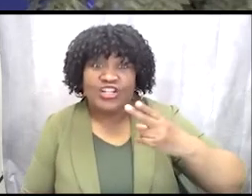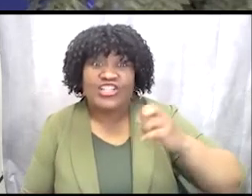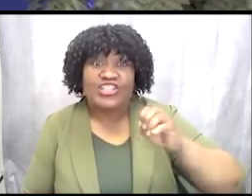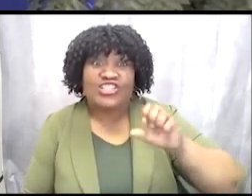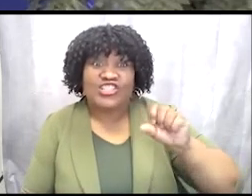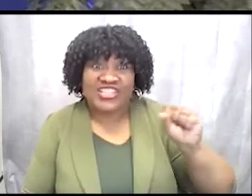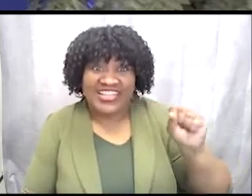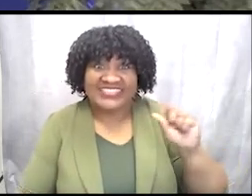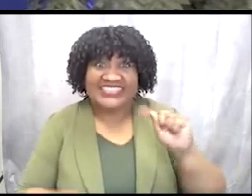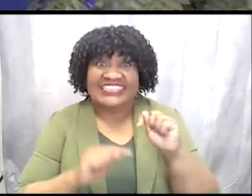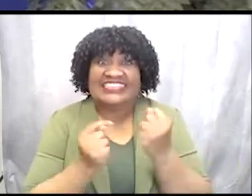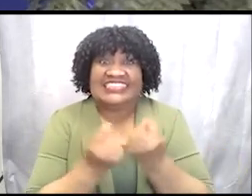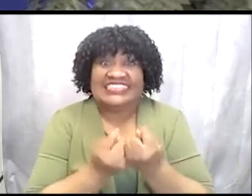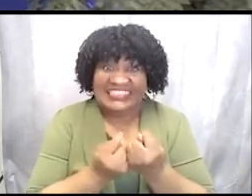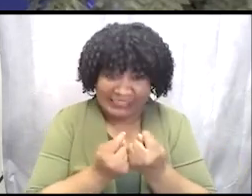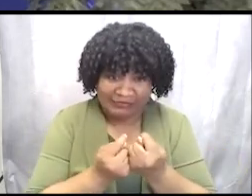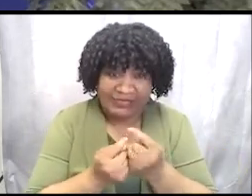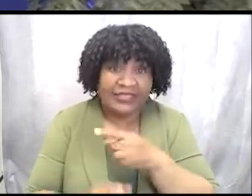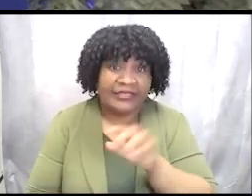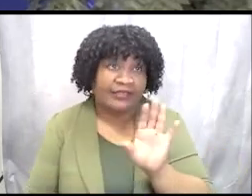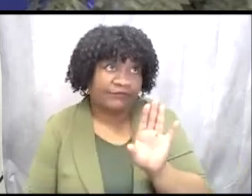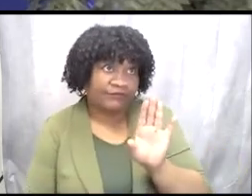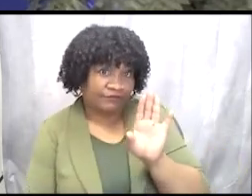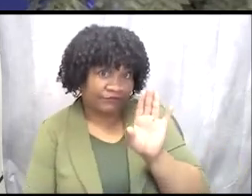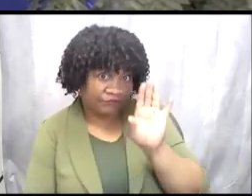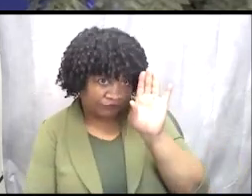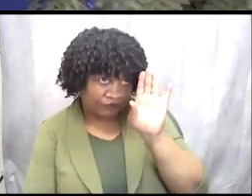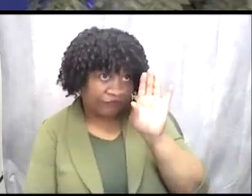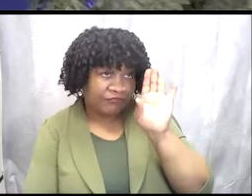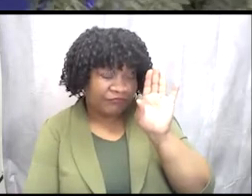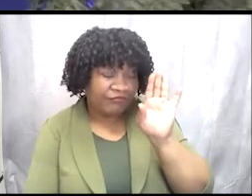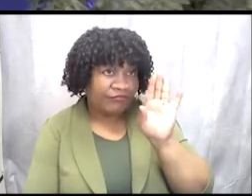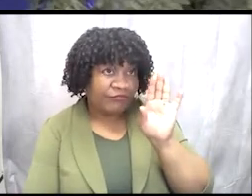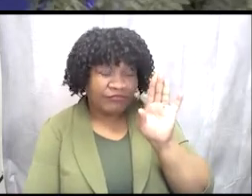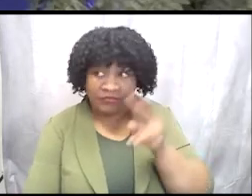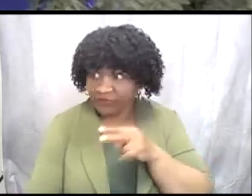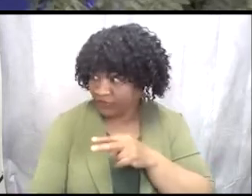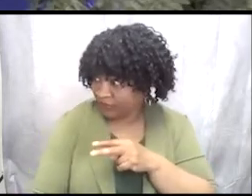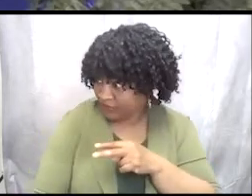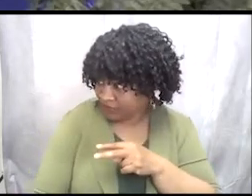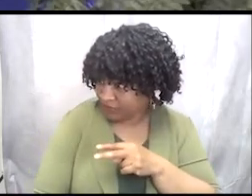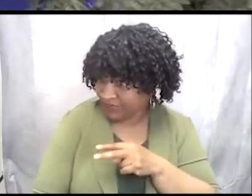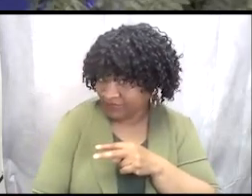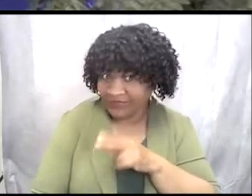I'll never forget this. He stepped forward when nobody thought,